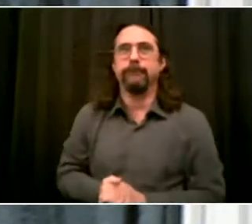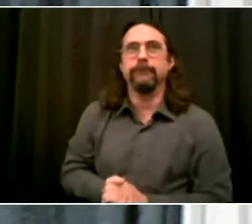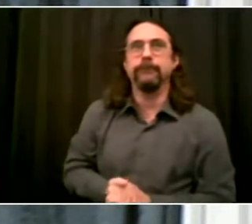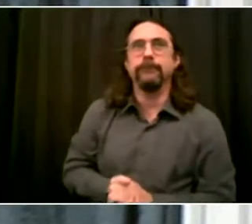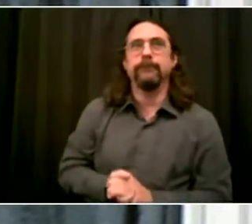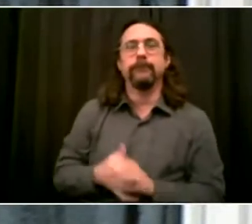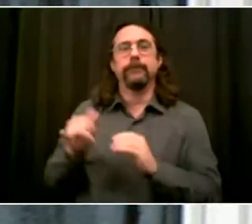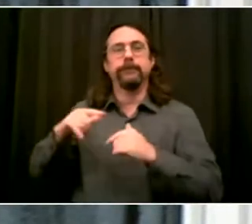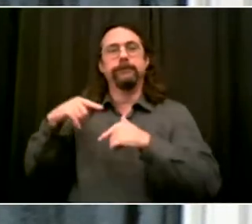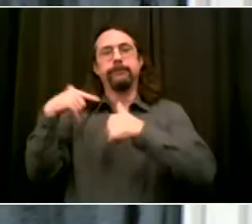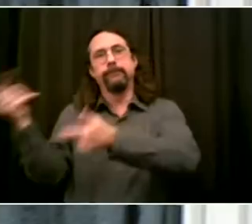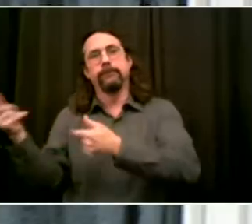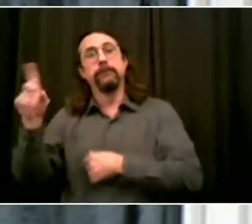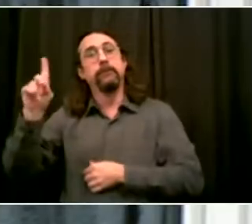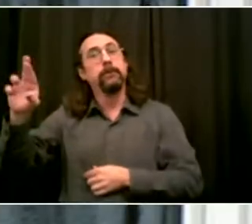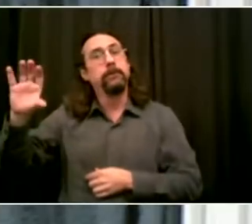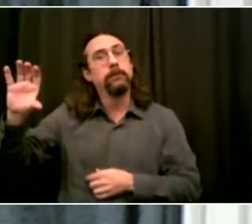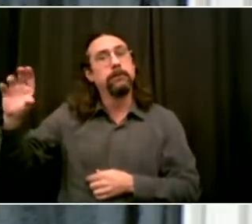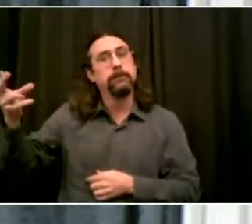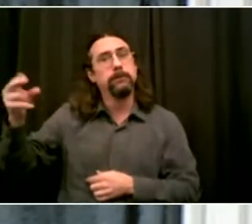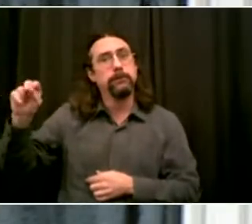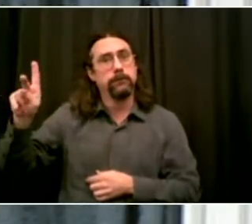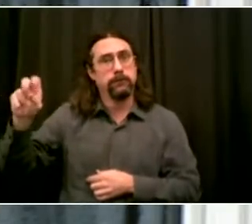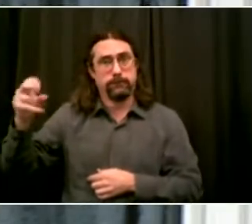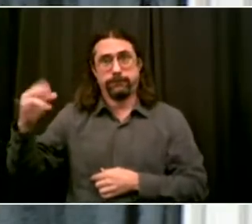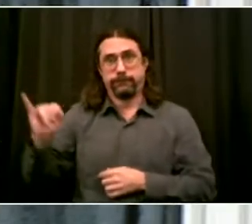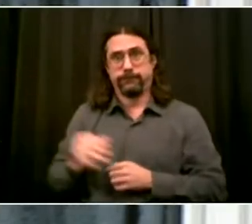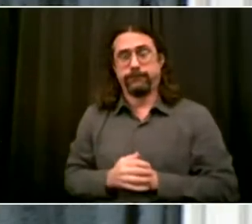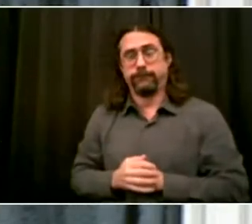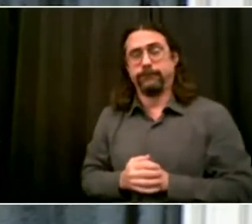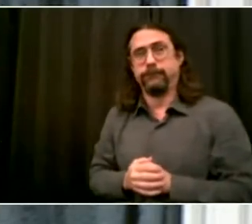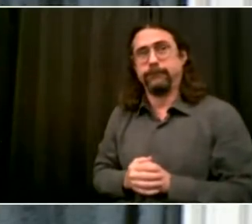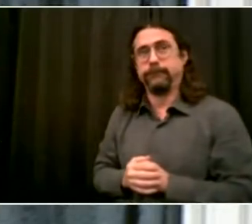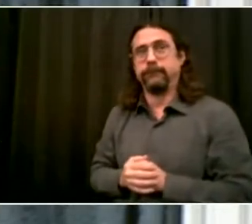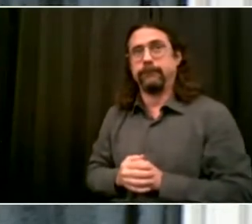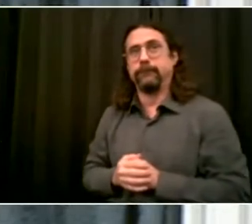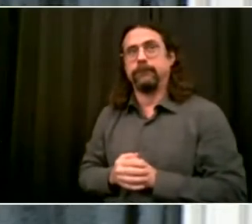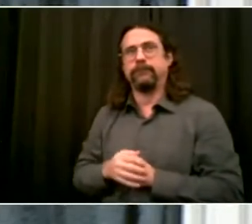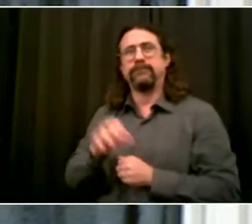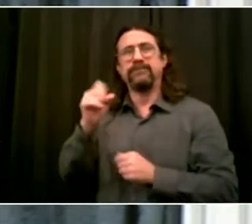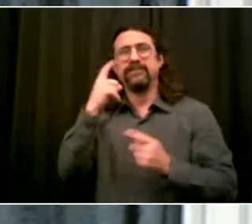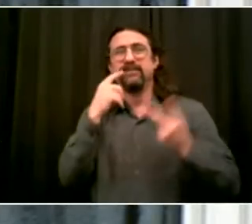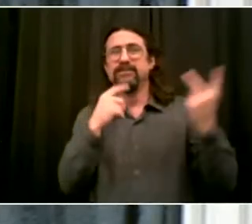CAVALRY IS COMING DOESN'T MEAN YOU PUT DOWN YOUR GUN AND STOP SHOOTING.